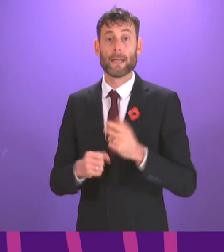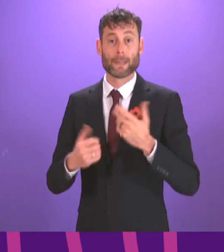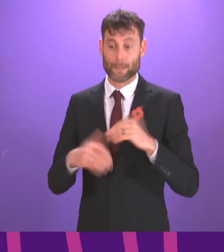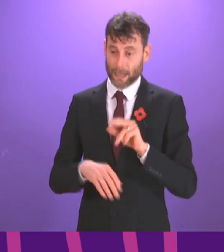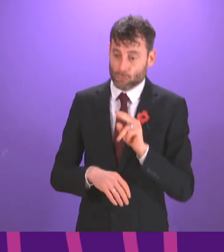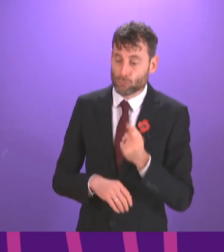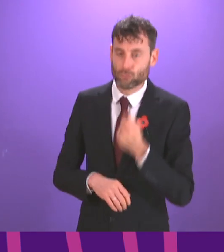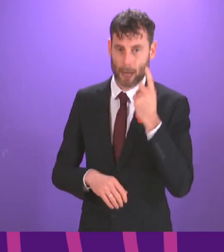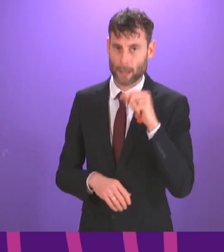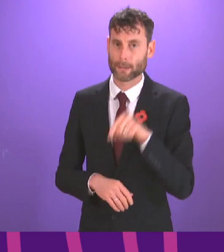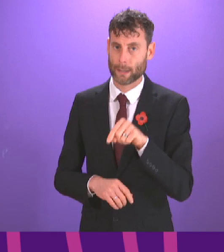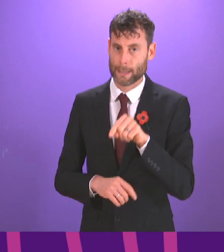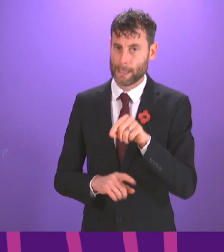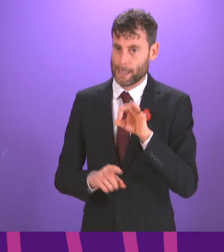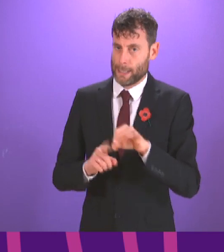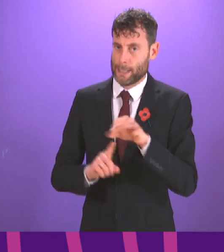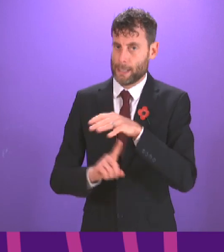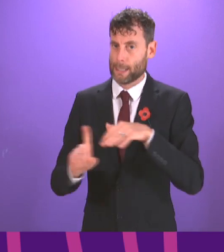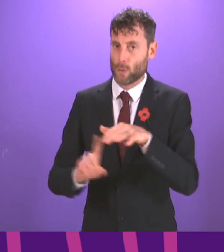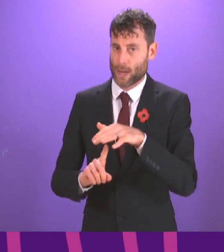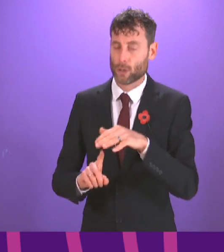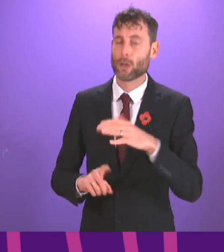and recognising the unique circumstances that we are in. Covid has meant that we were not